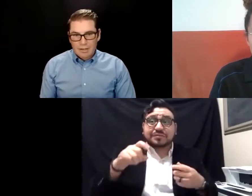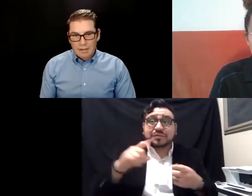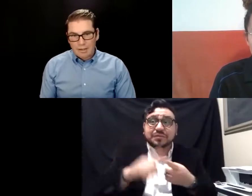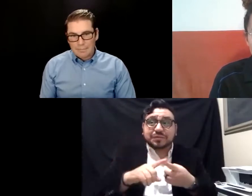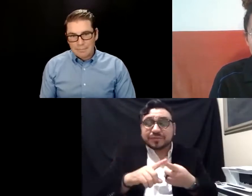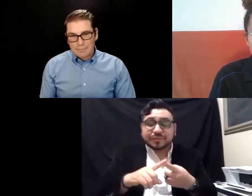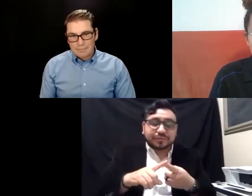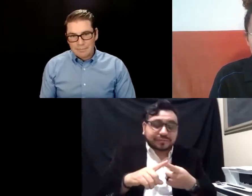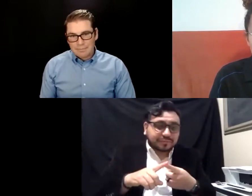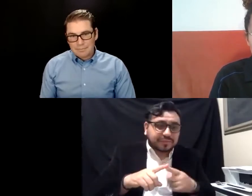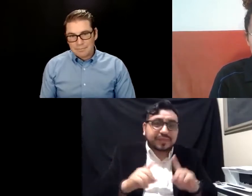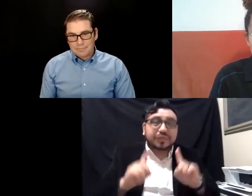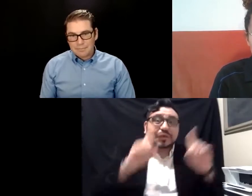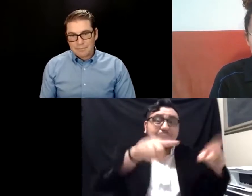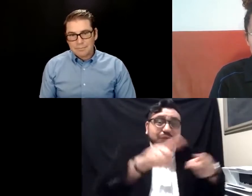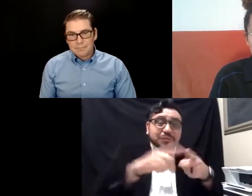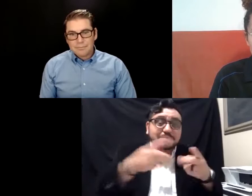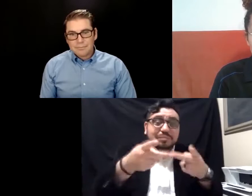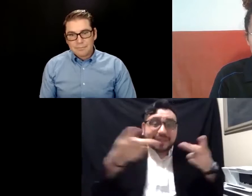so.